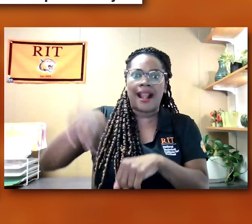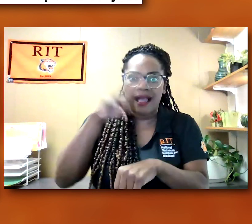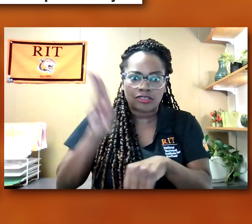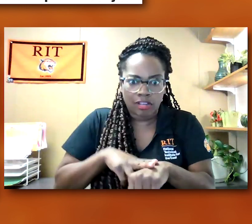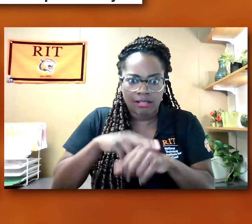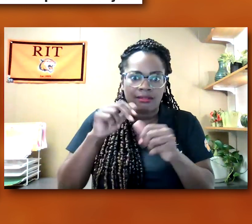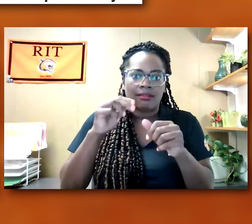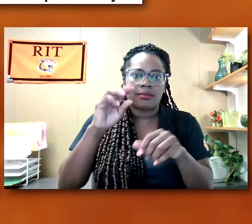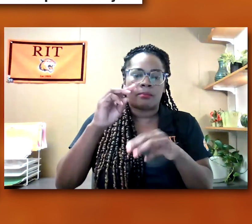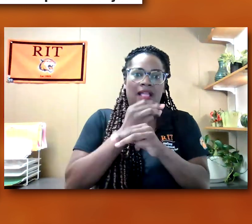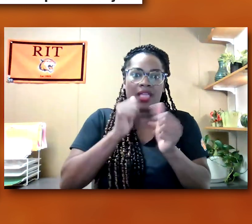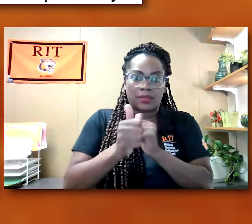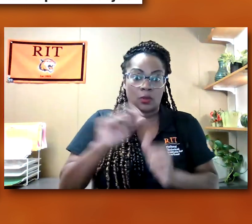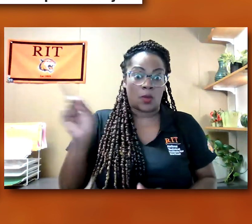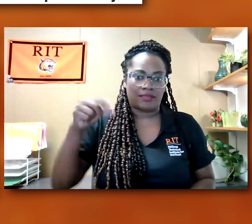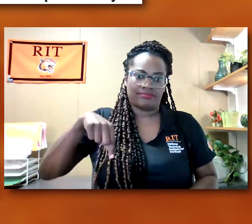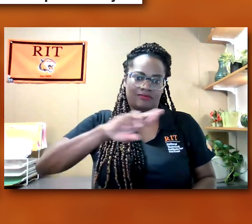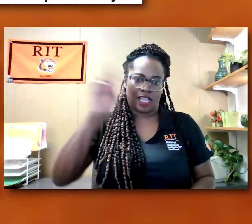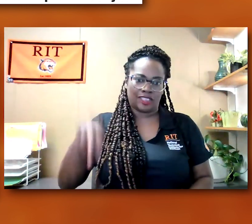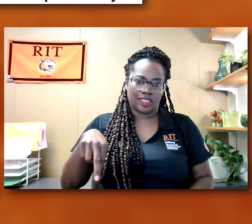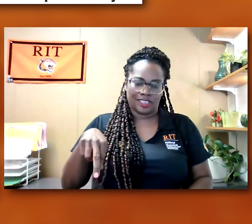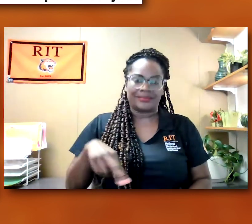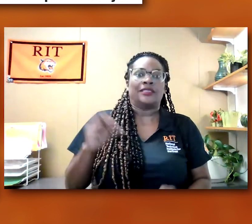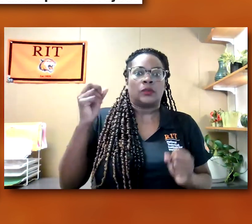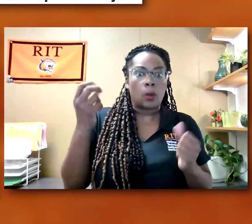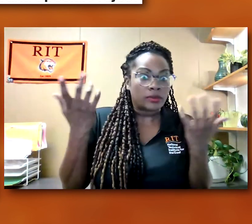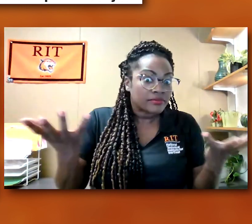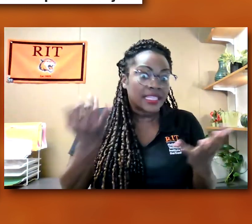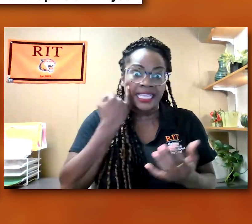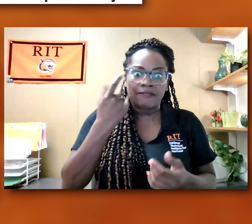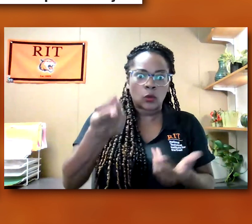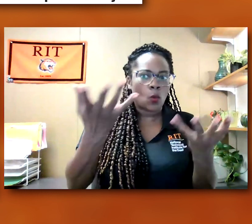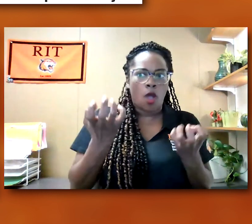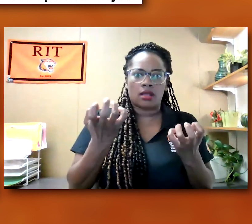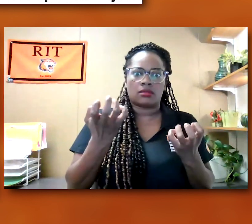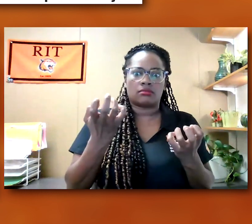east, south, and west regions, and then we'll fly everyone out to Rochester